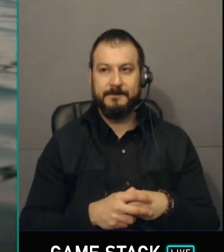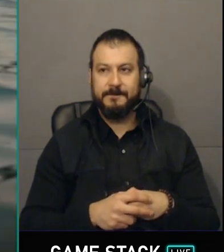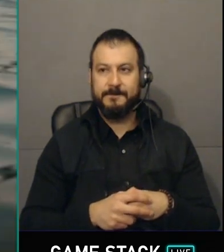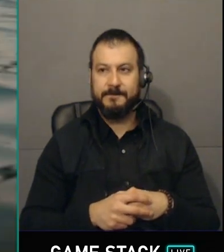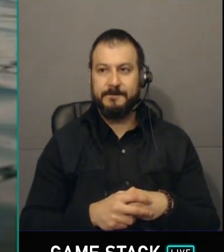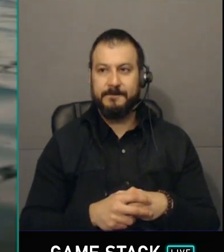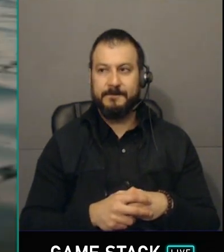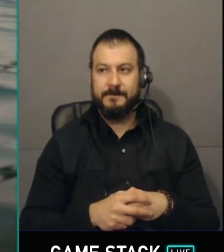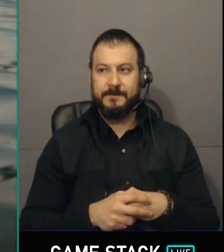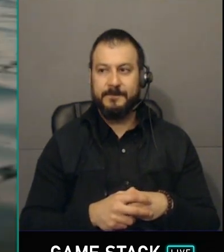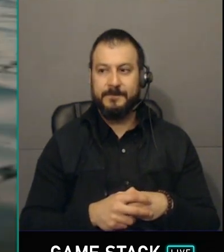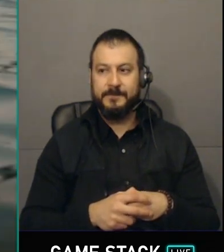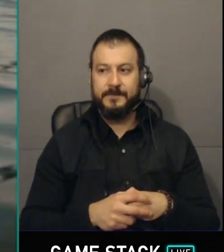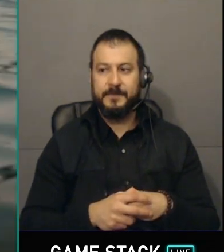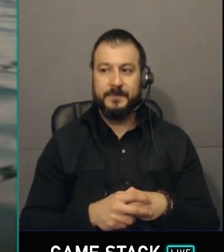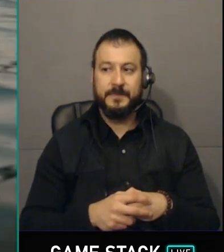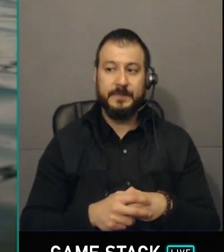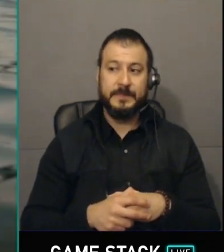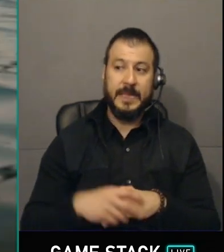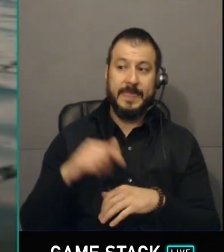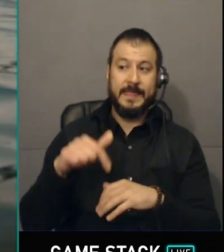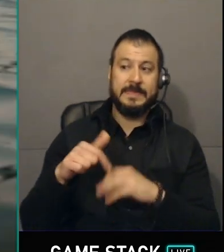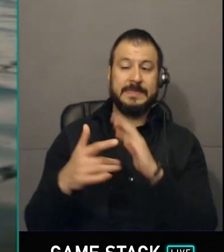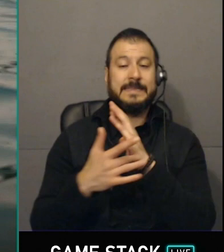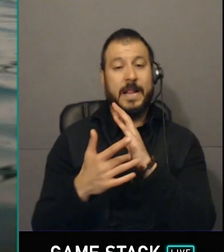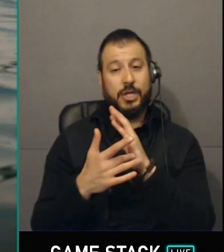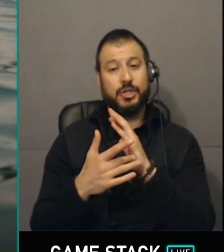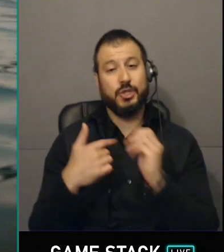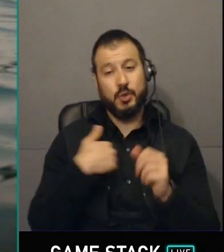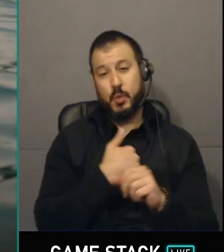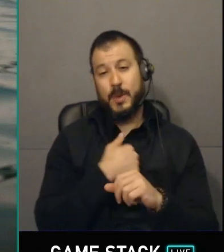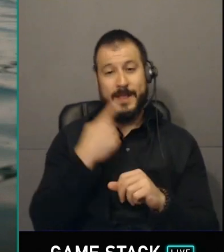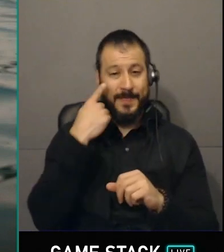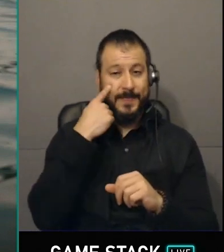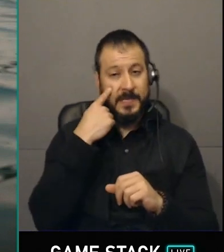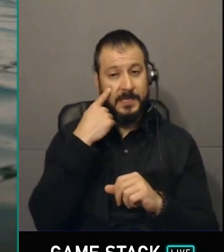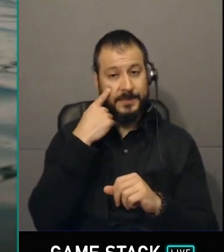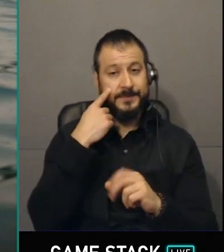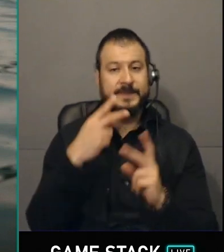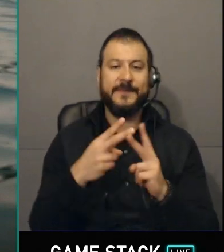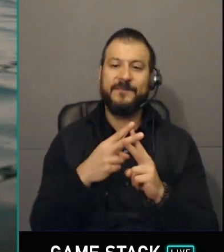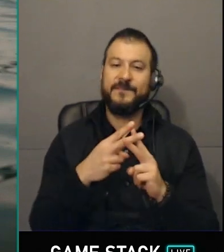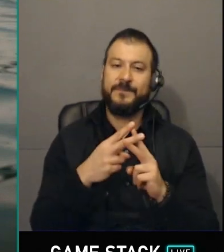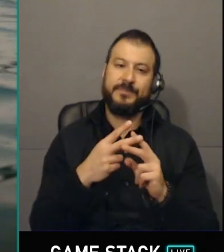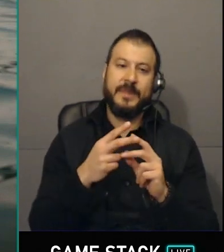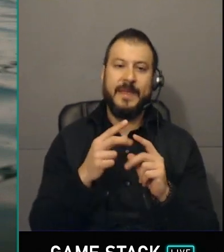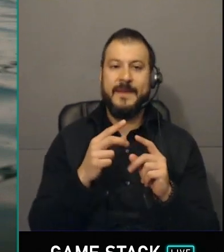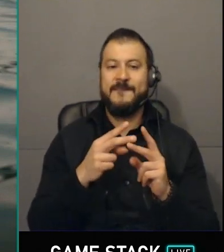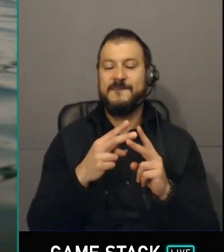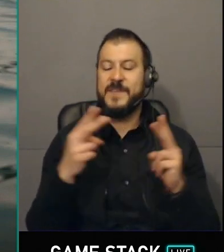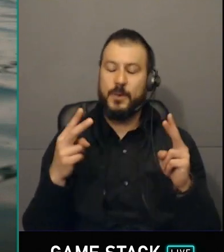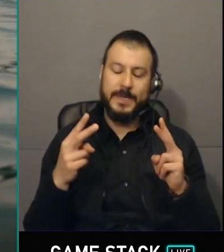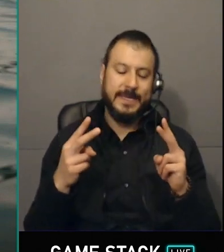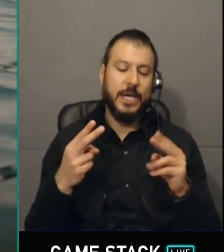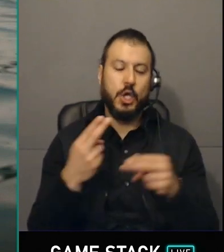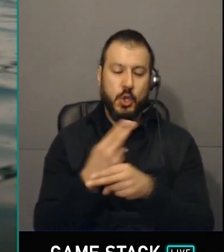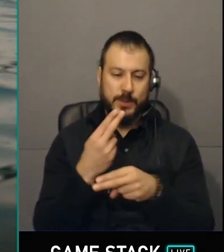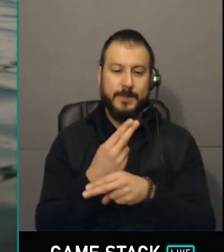This is a technology that we think is variable, very usable for gaming, and